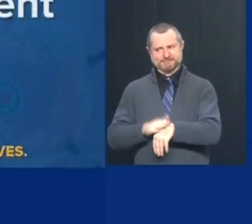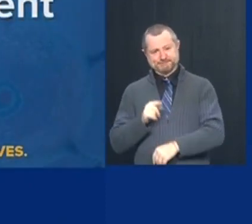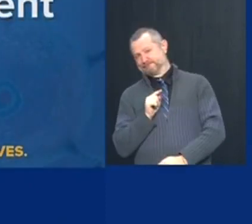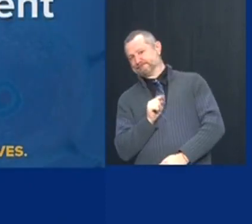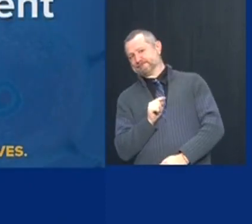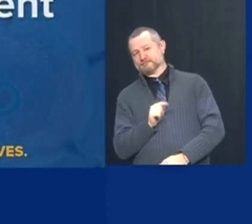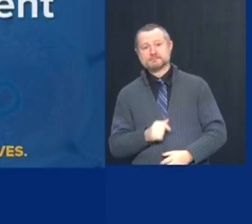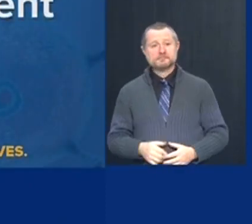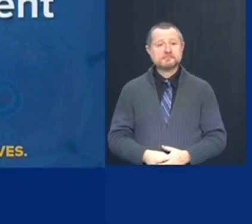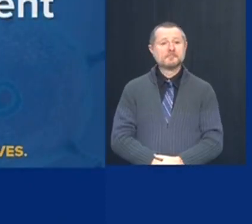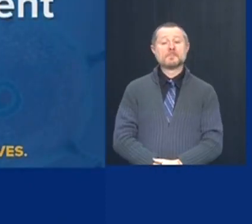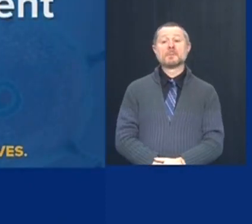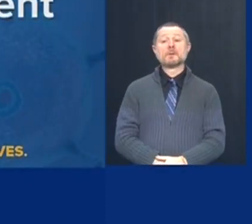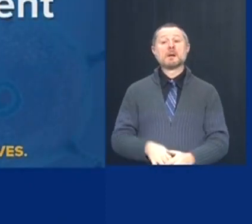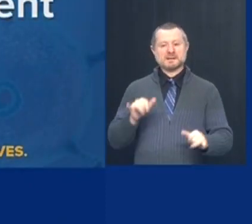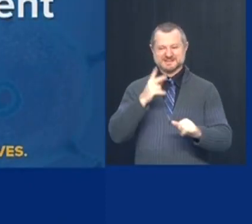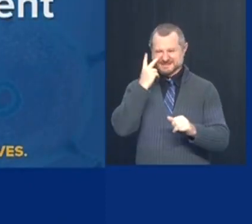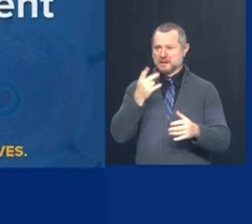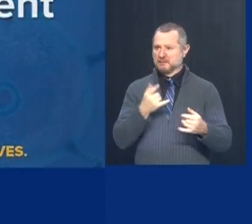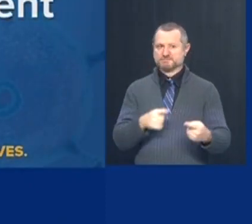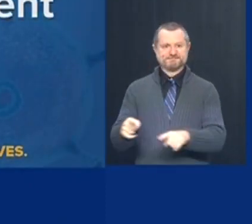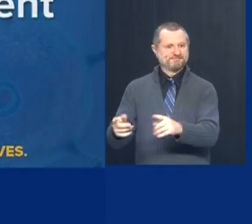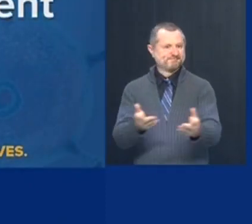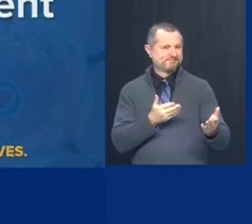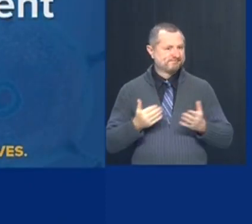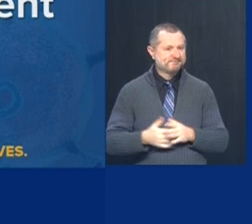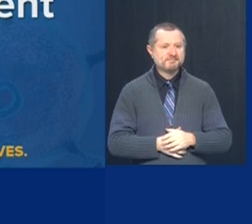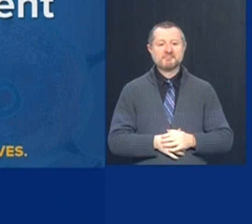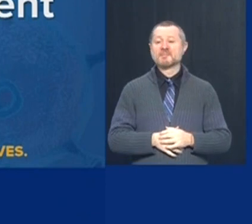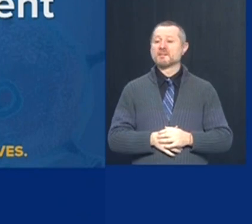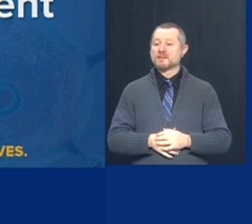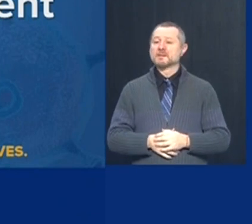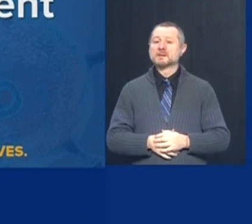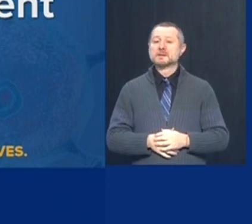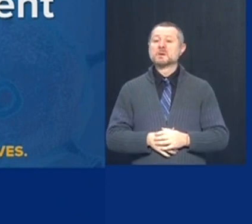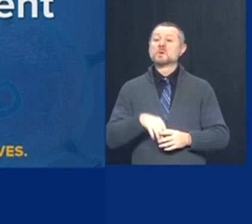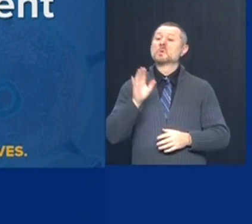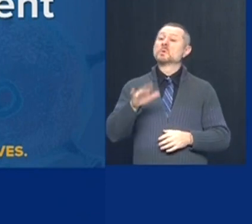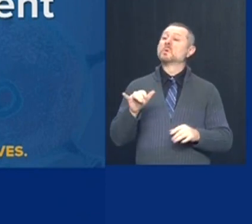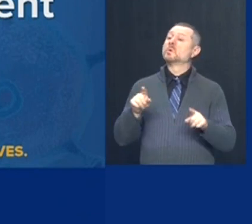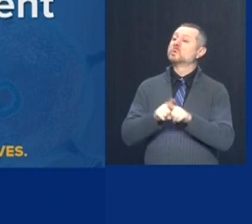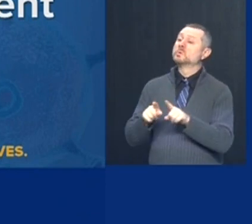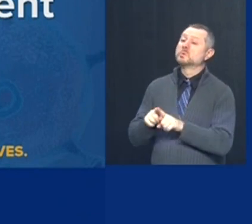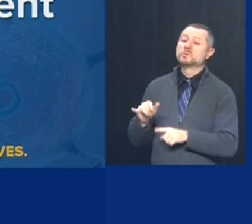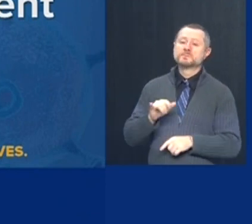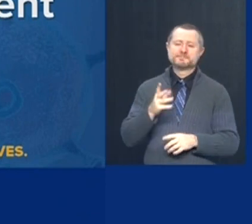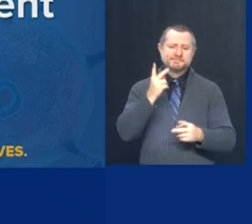YEAH. DA, DIN, DIN THINK COVID GRINCH AND BE ON